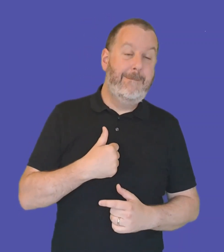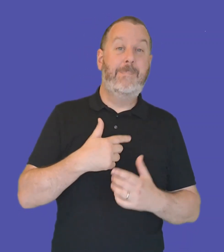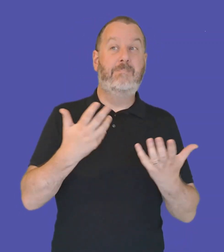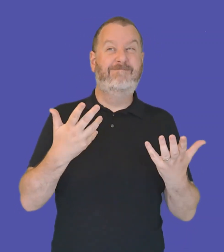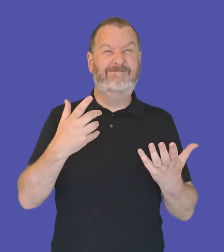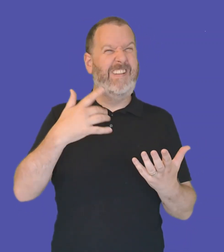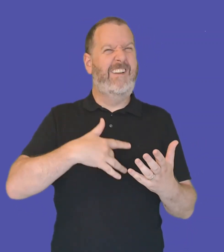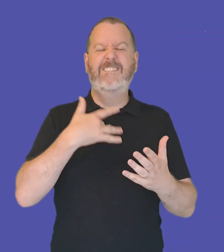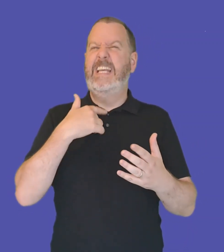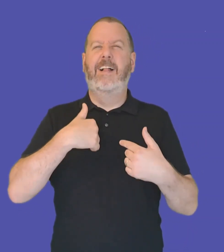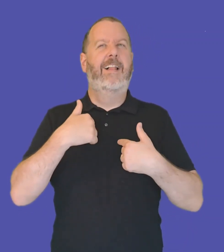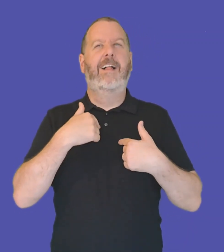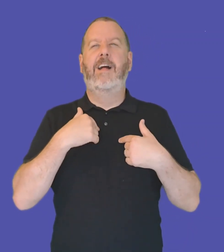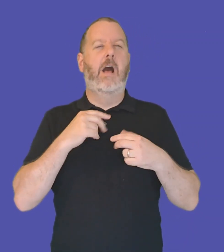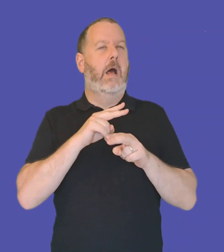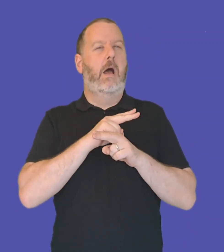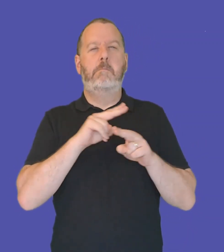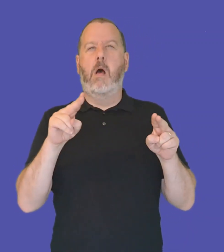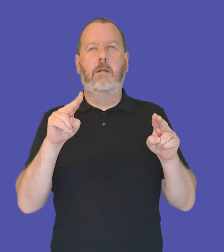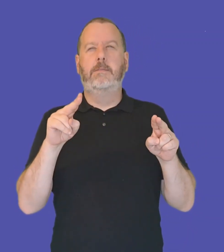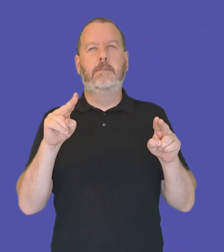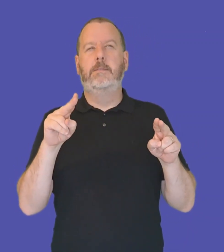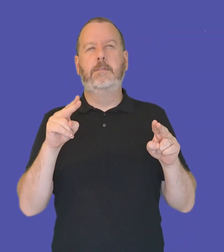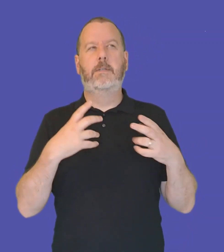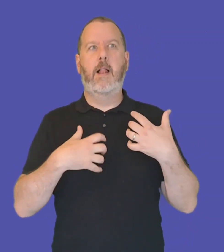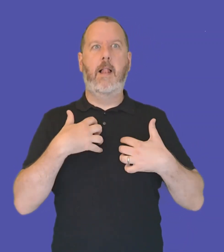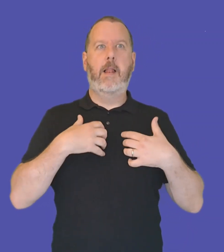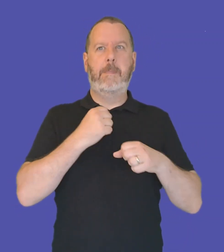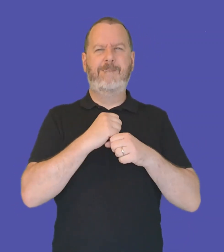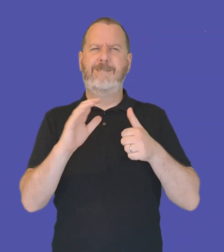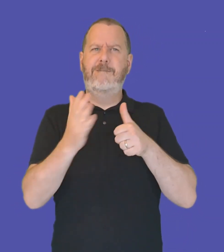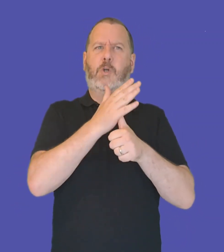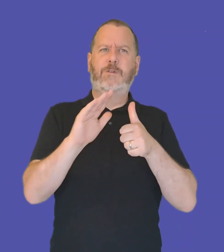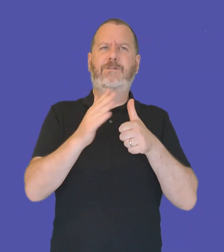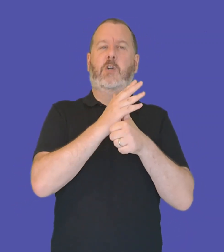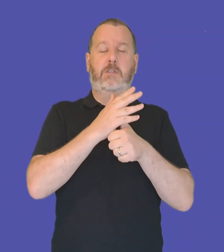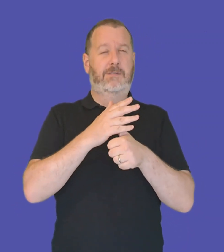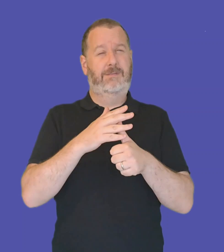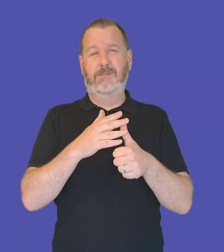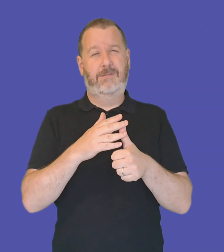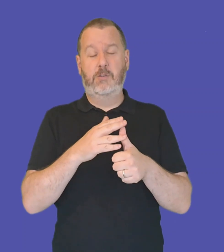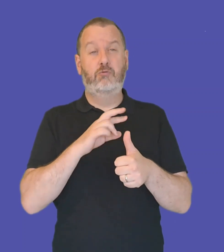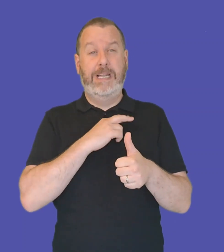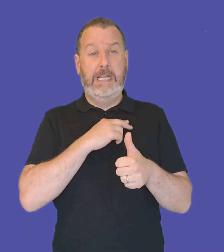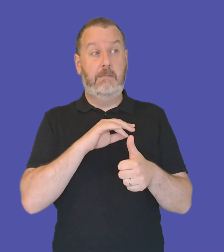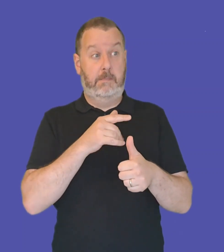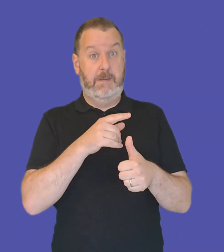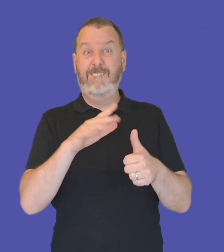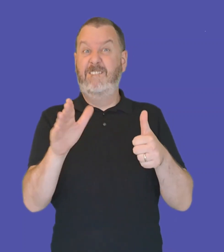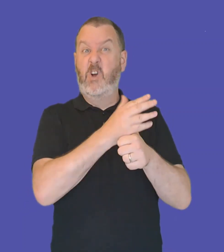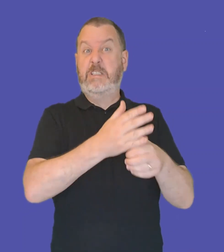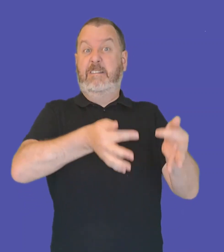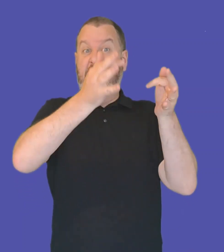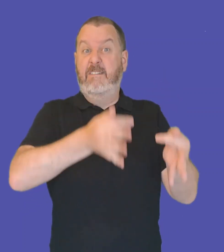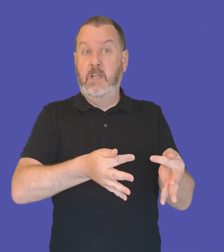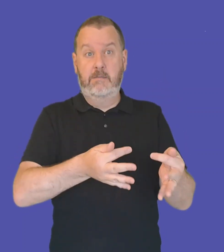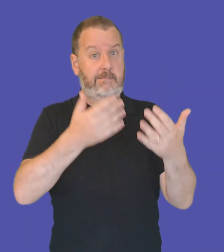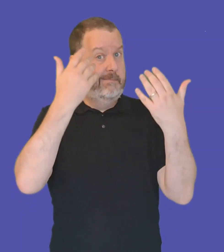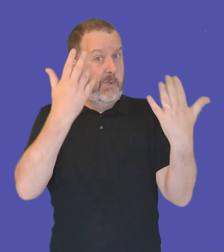Is there ever such thing as a first? And how important is it really, anyway?